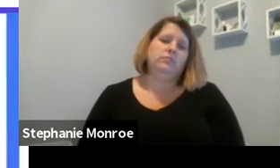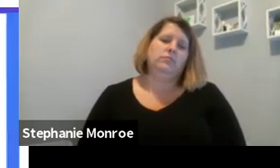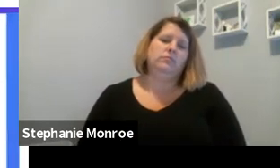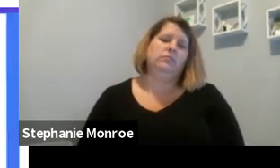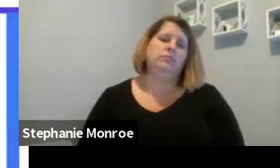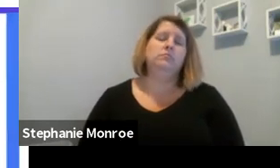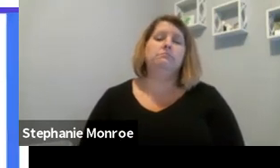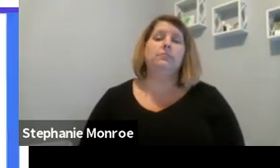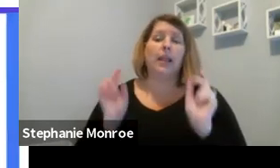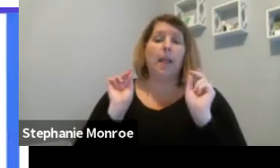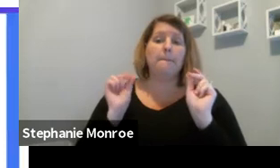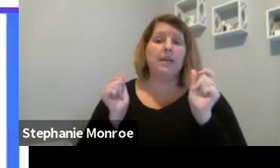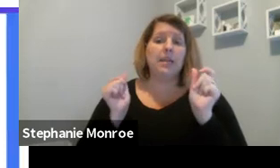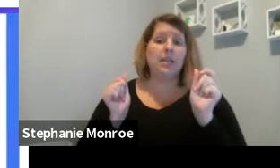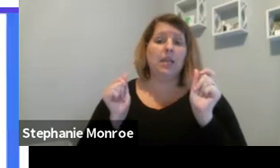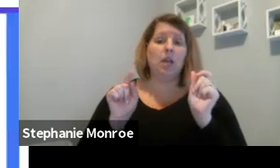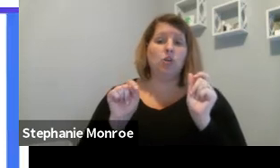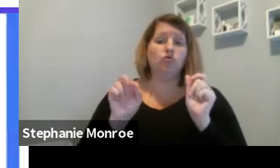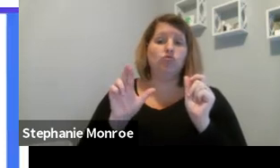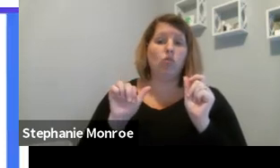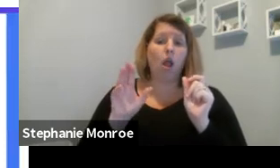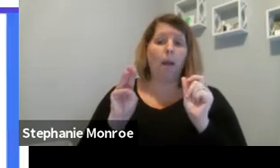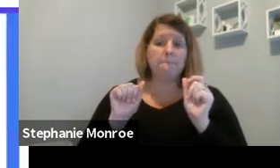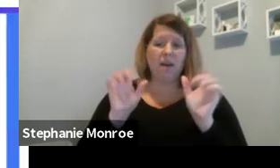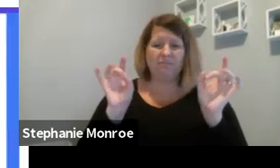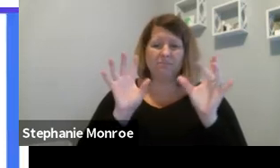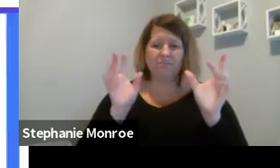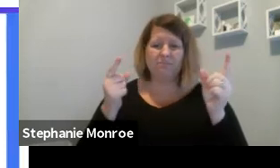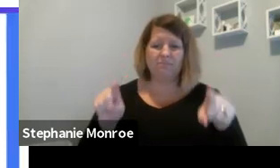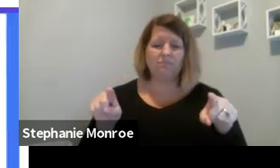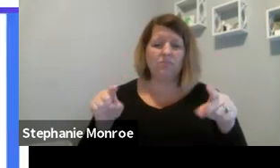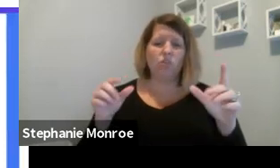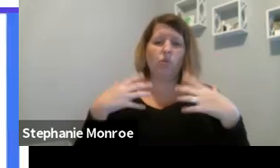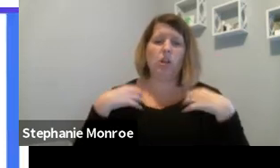Immediate trauma recovery services are very vital